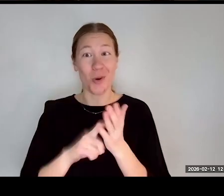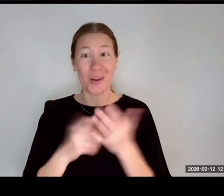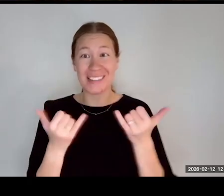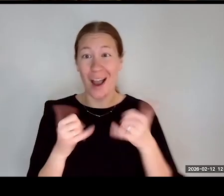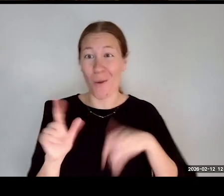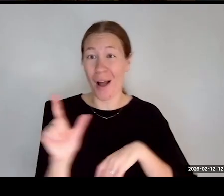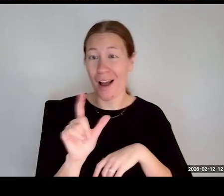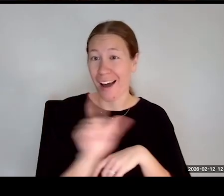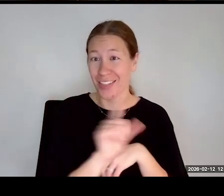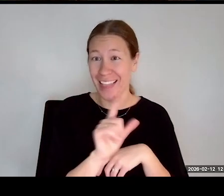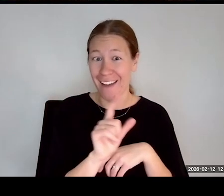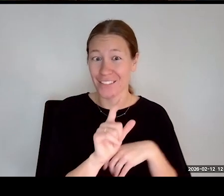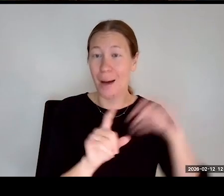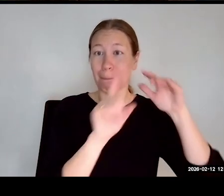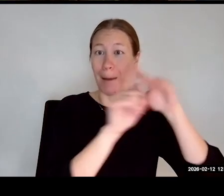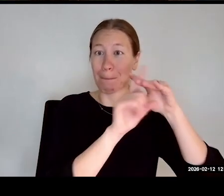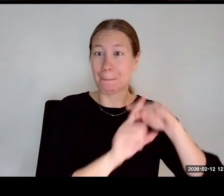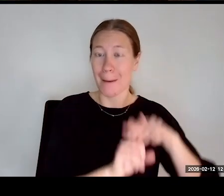So this is creating a good navigation tool for people.